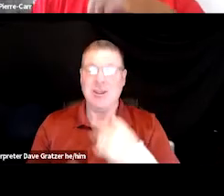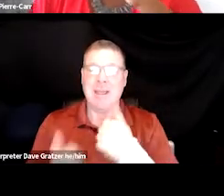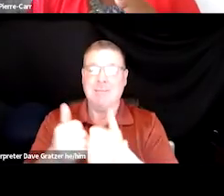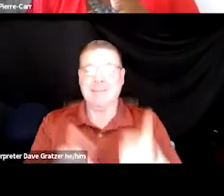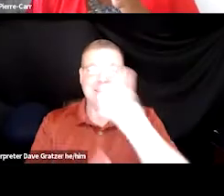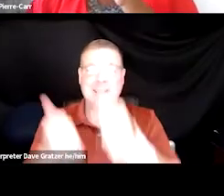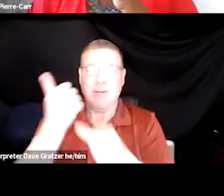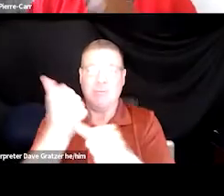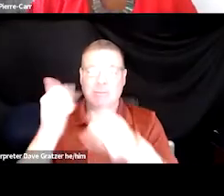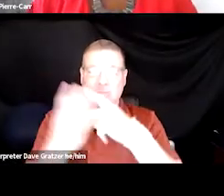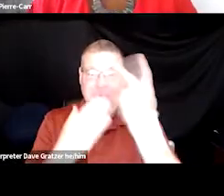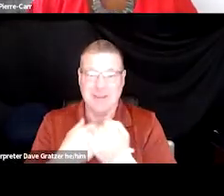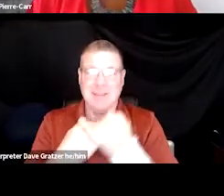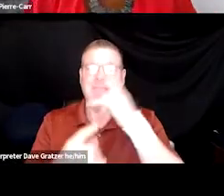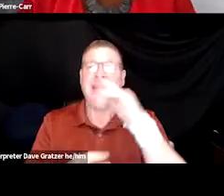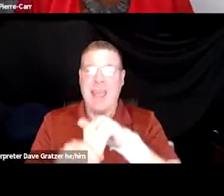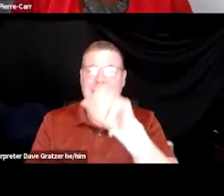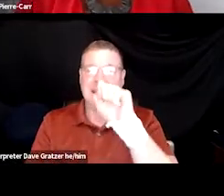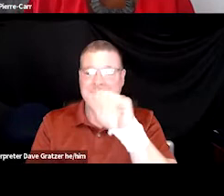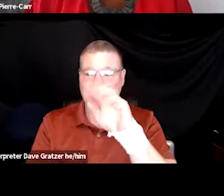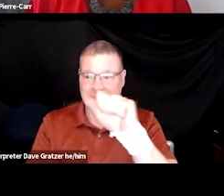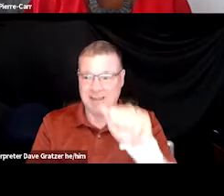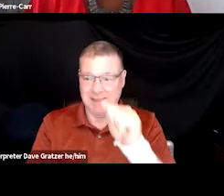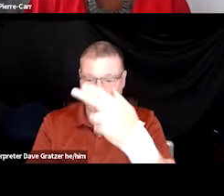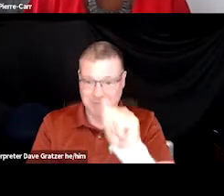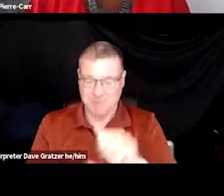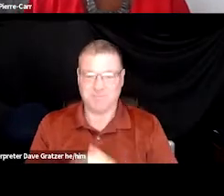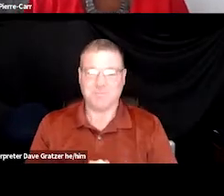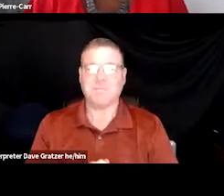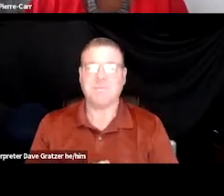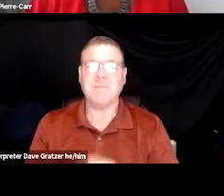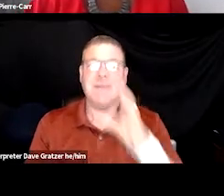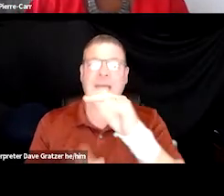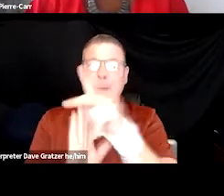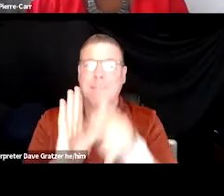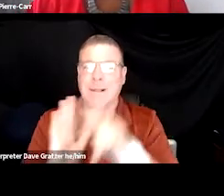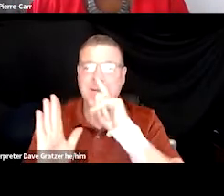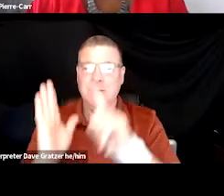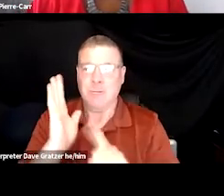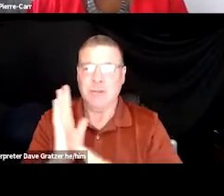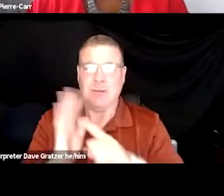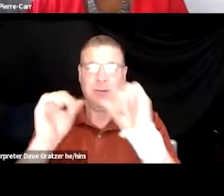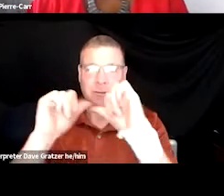at the SAMHSA GAINS Center and Policy Research Associates. Before we start our presentations,